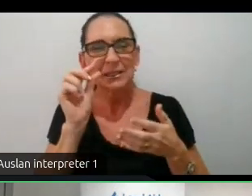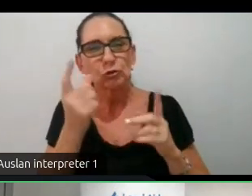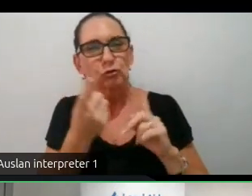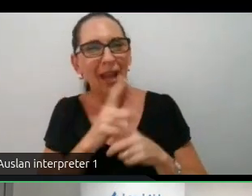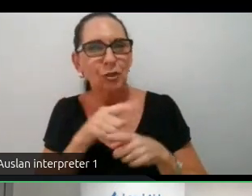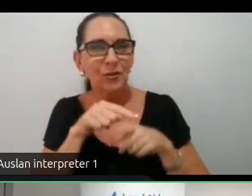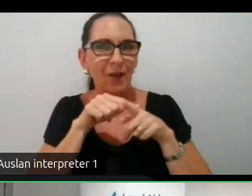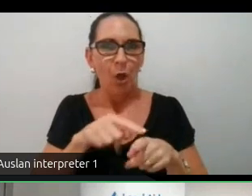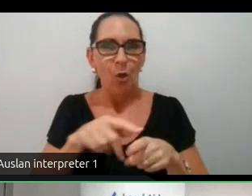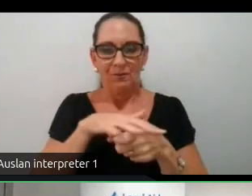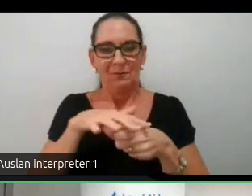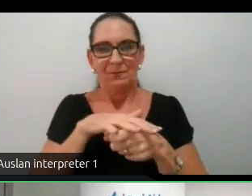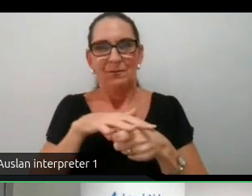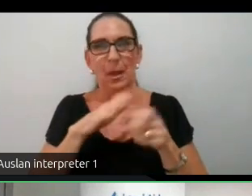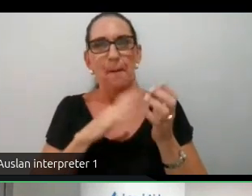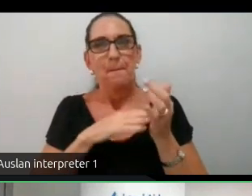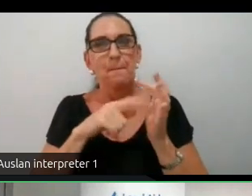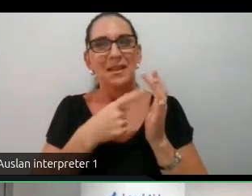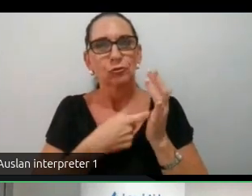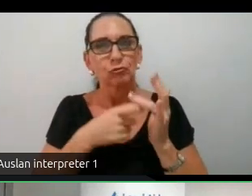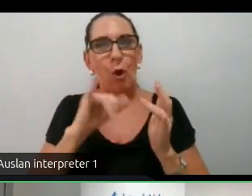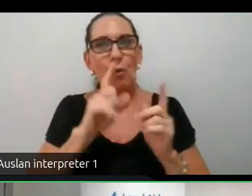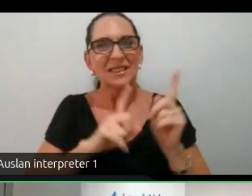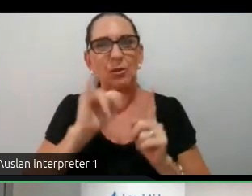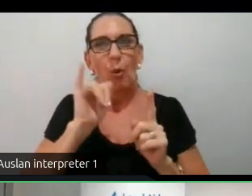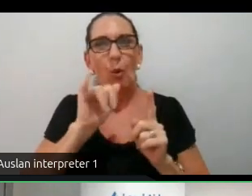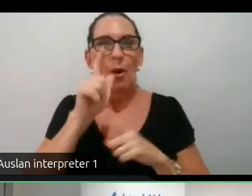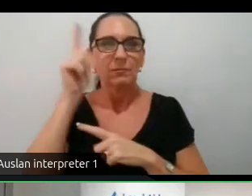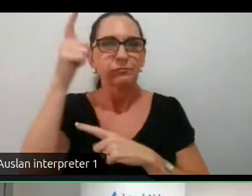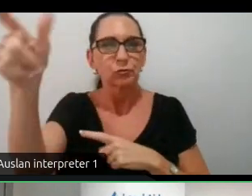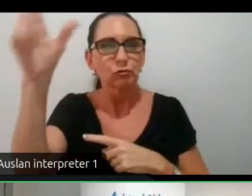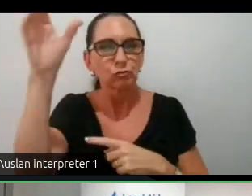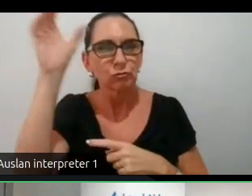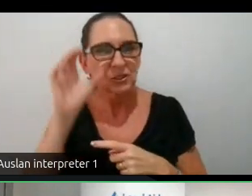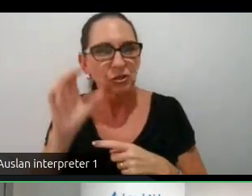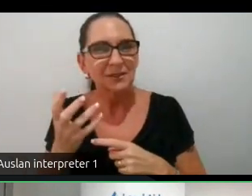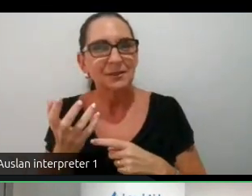bit and depends on the area if it's regional or metro. And so it's always I I think my takeaway